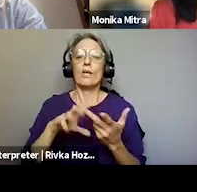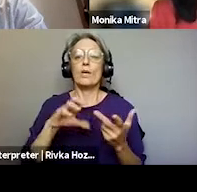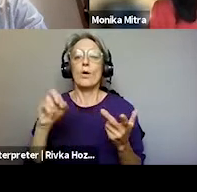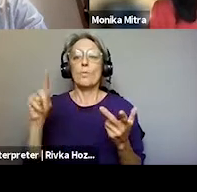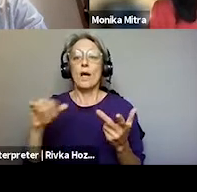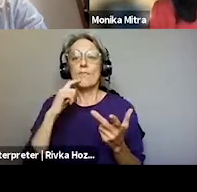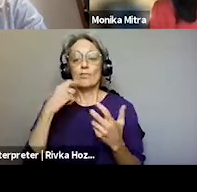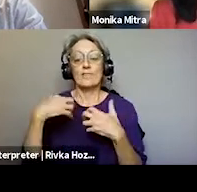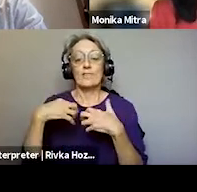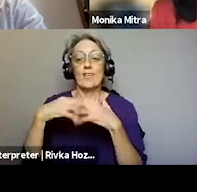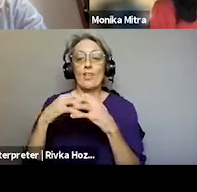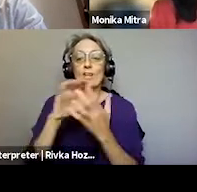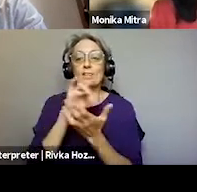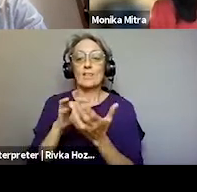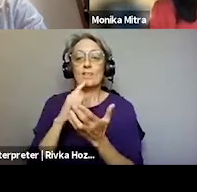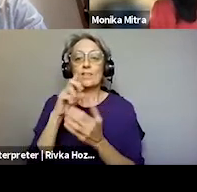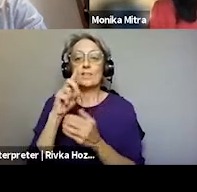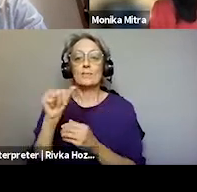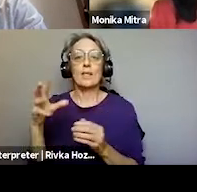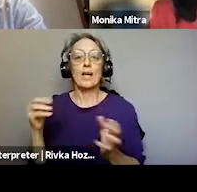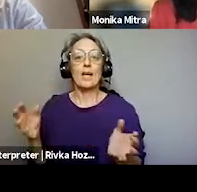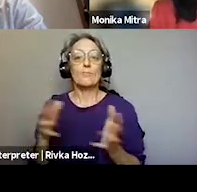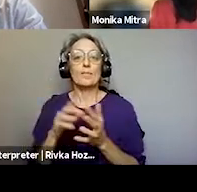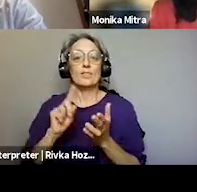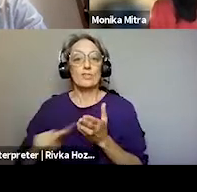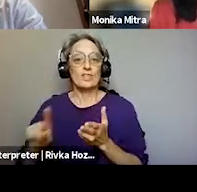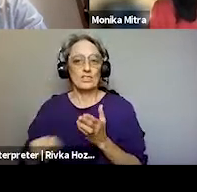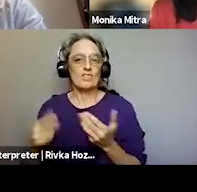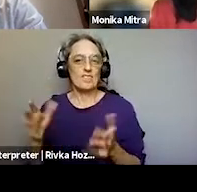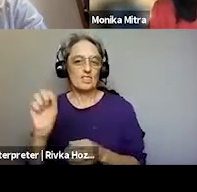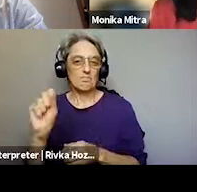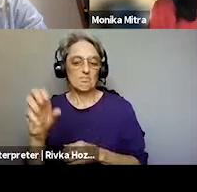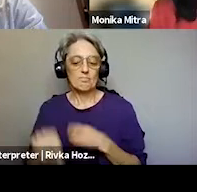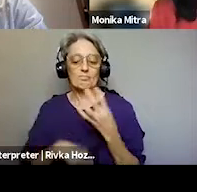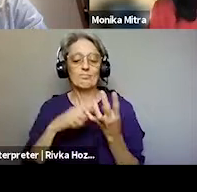for Disability and Pregnancy Research as I mentioned. And she’s the co-editor-in chief